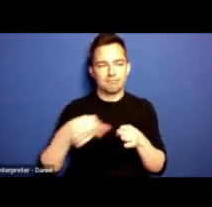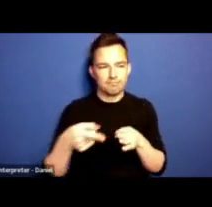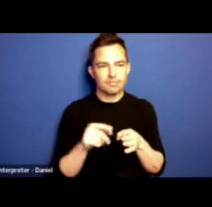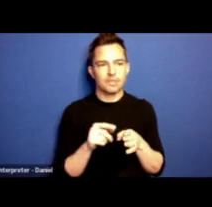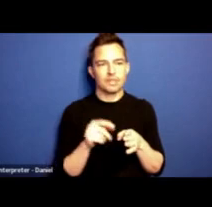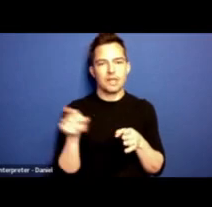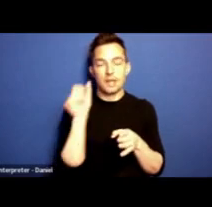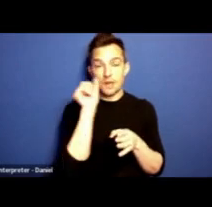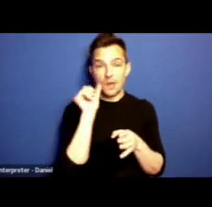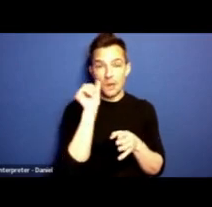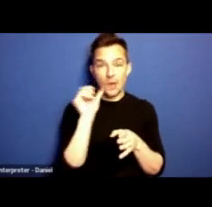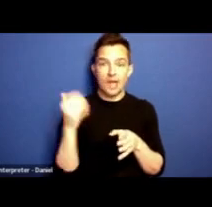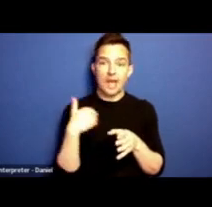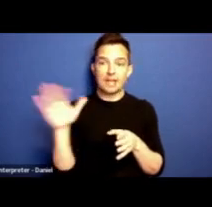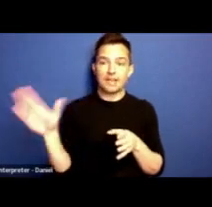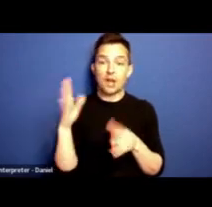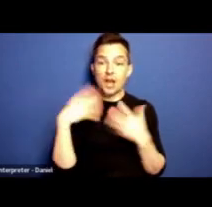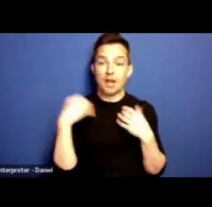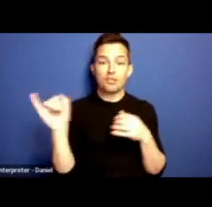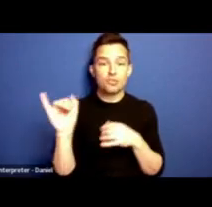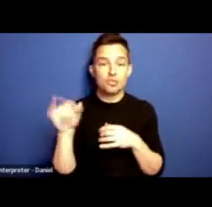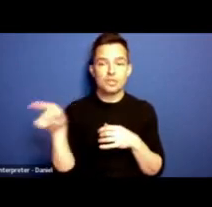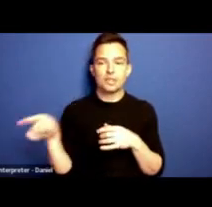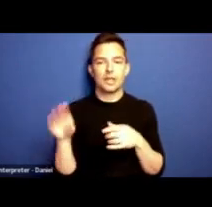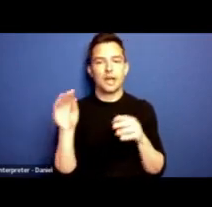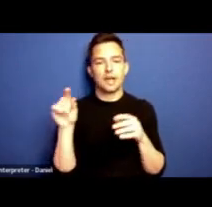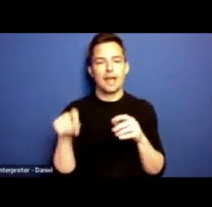their health insurance, he had to put his young children